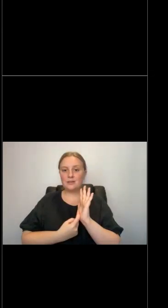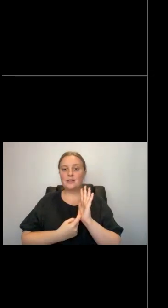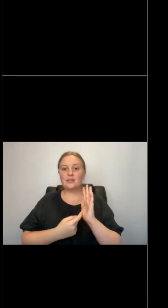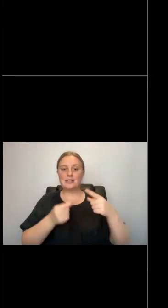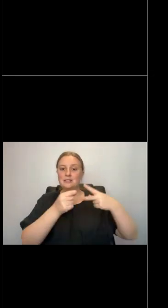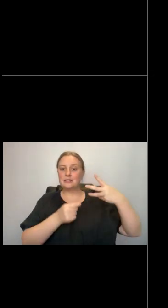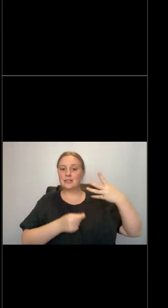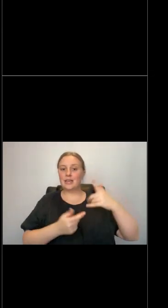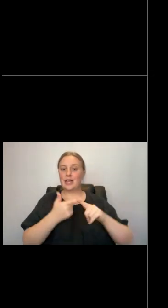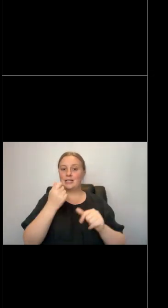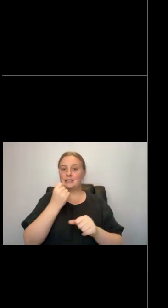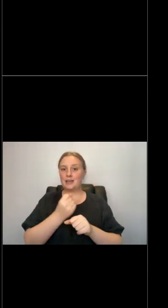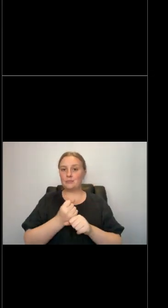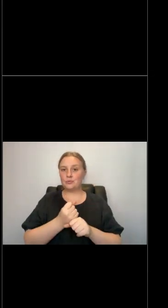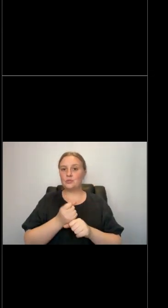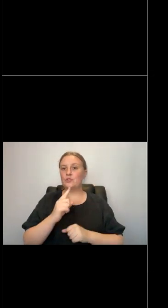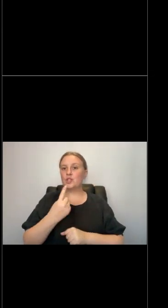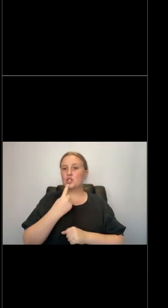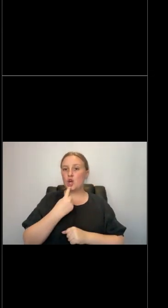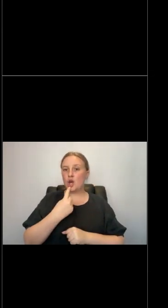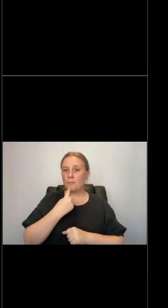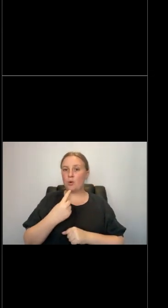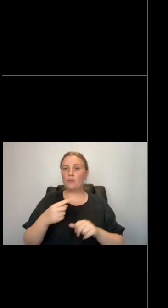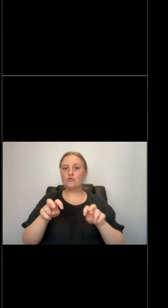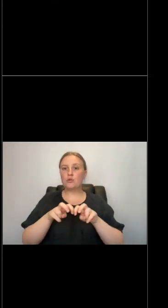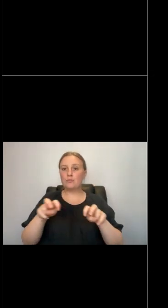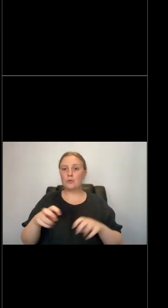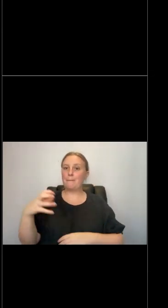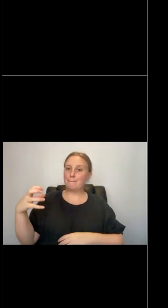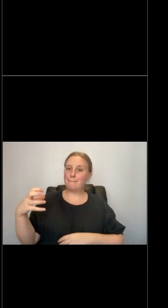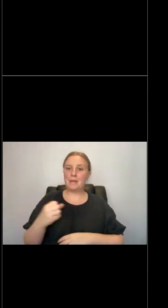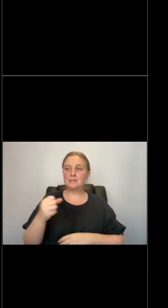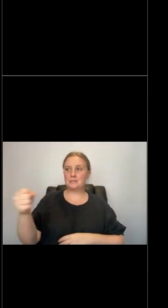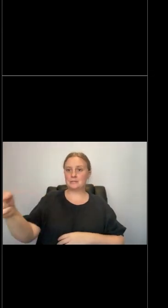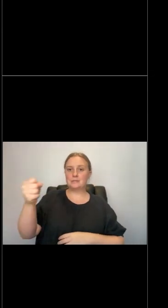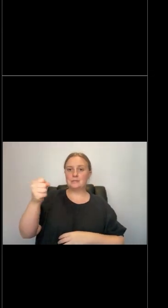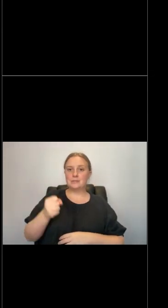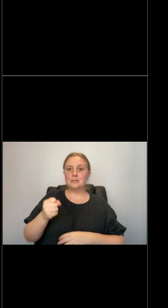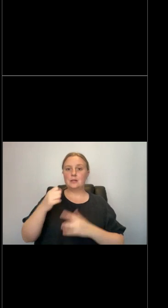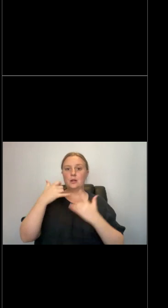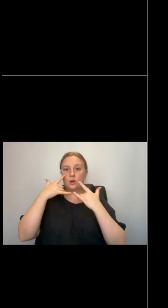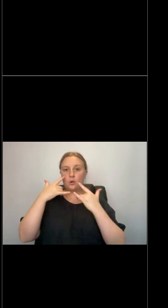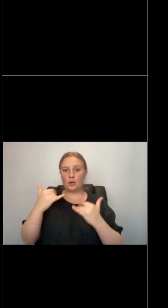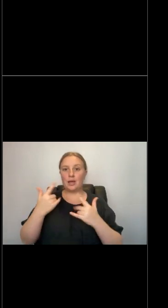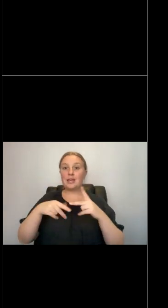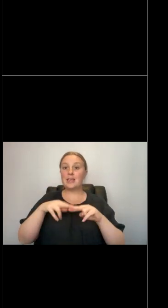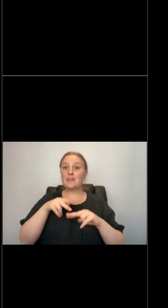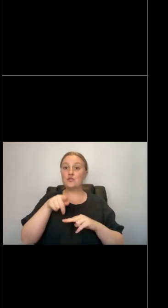And if you are a preferred supplier who has done the requisite training,